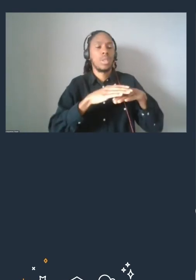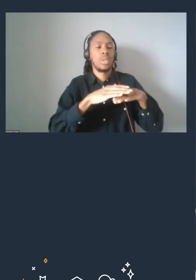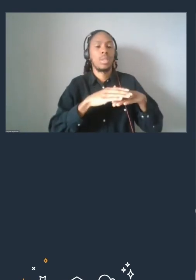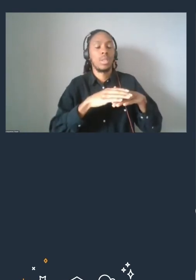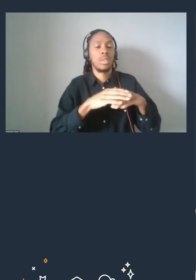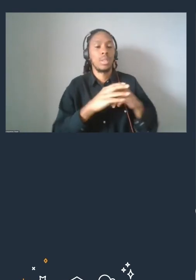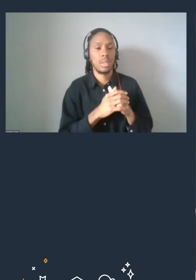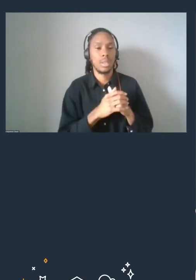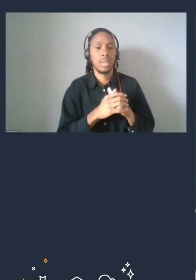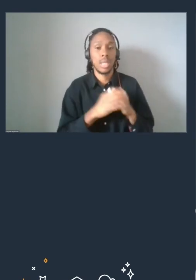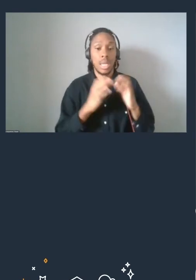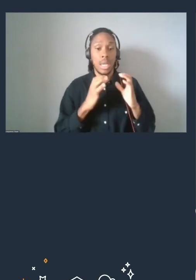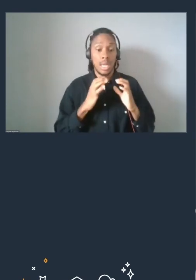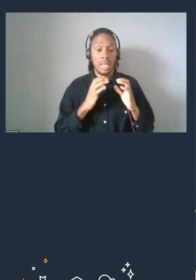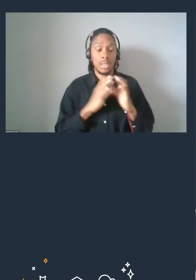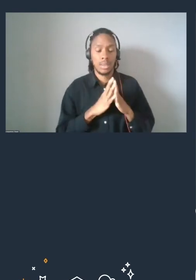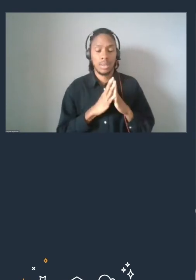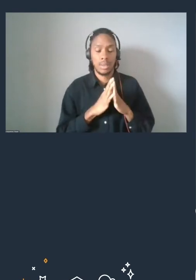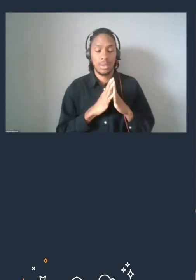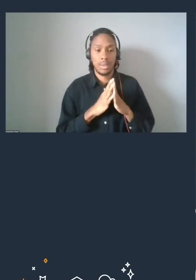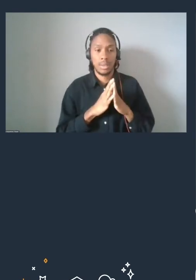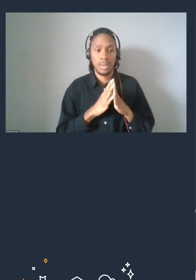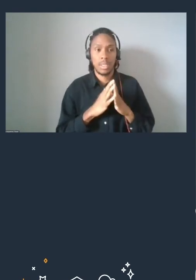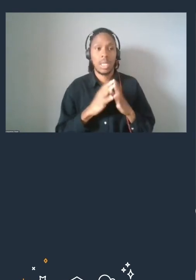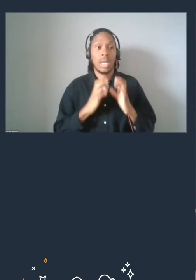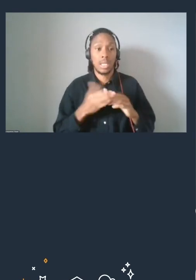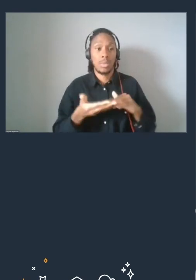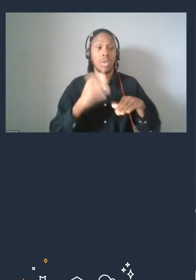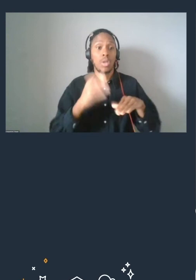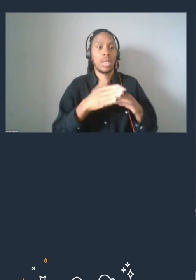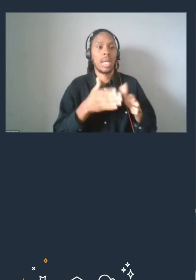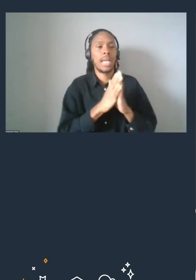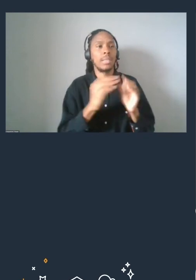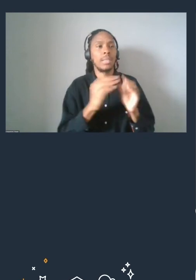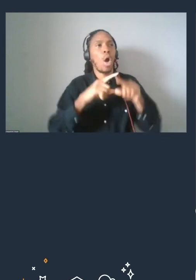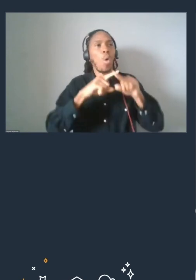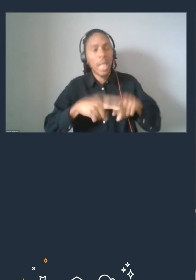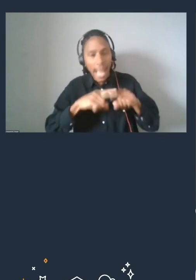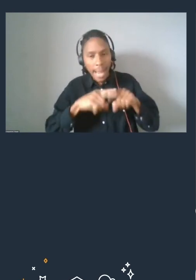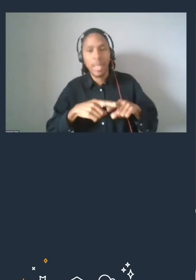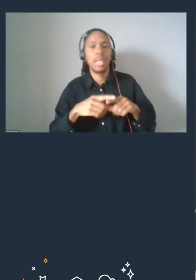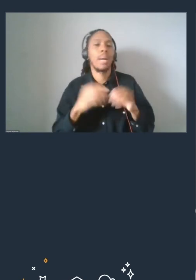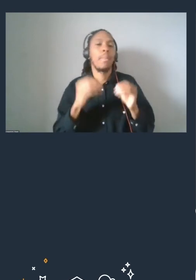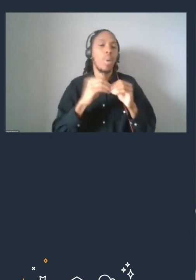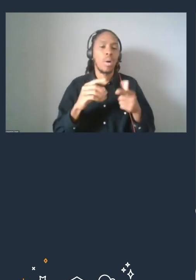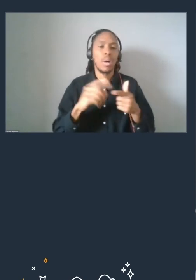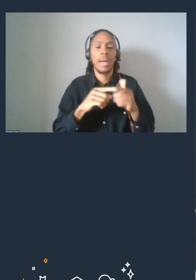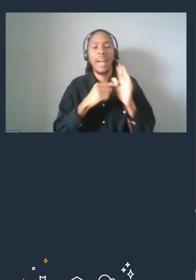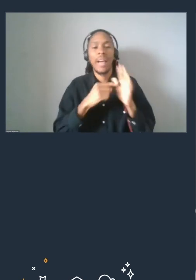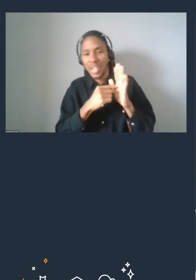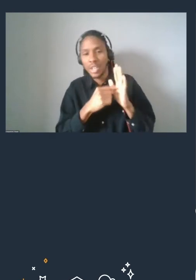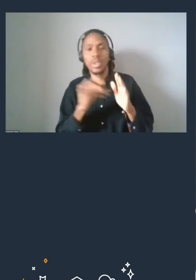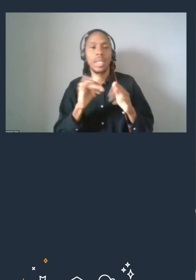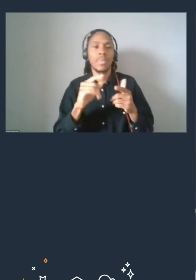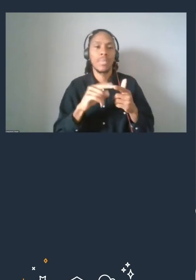Customer increasingly asking for more reliability, more features such as time travel,